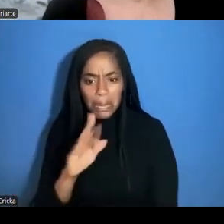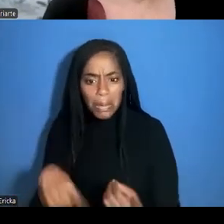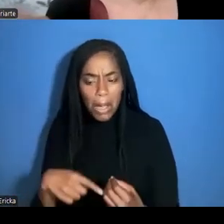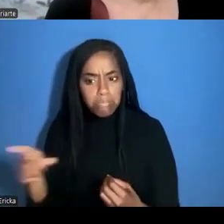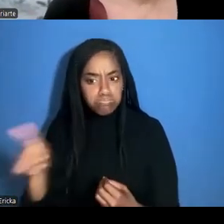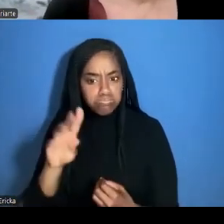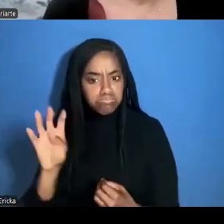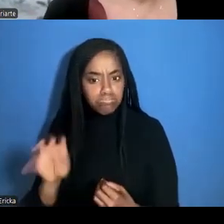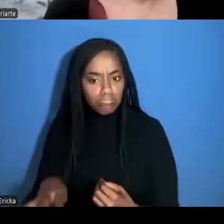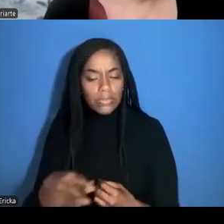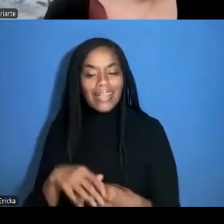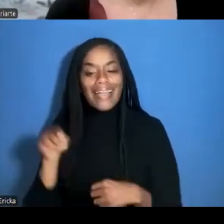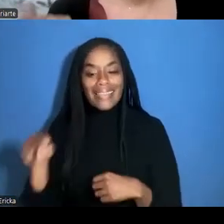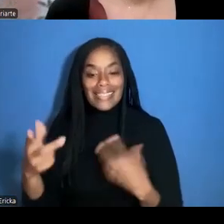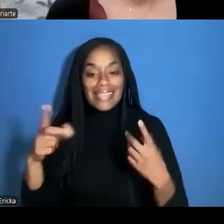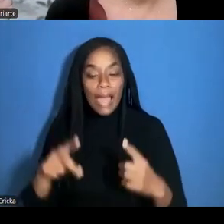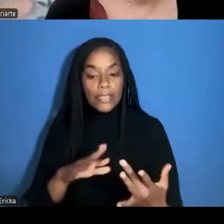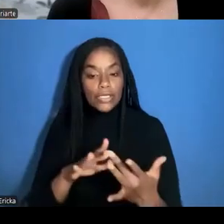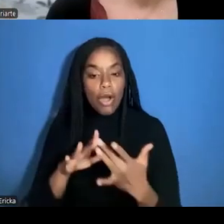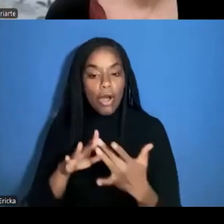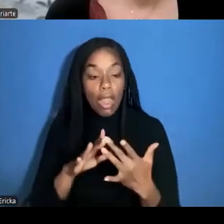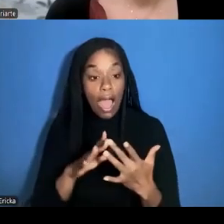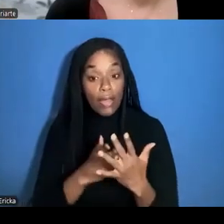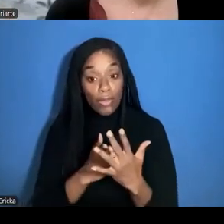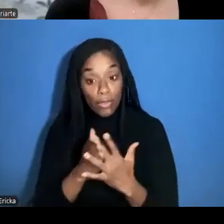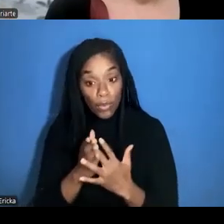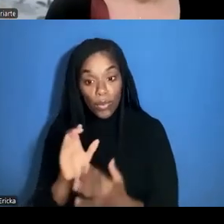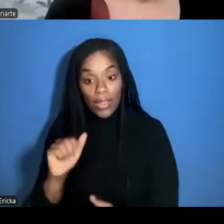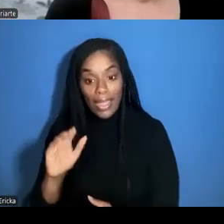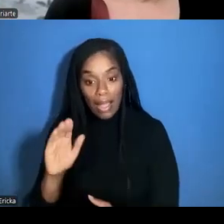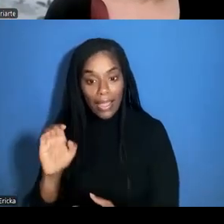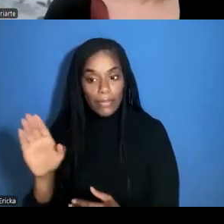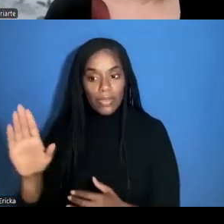You do this online through the Cal Able website.